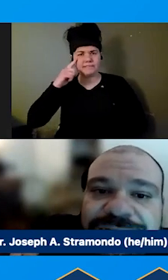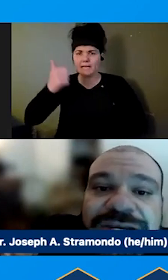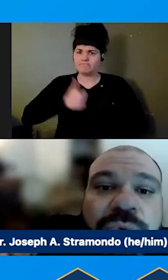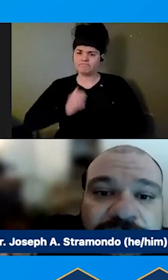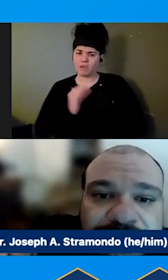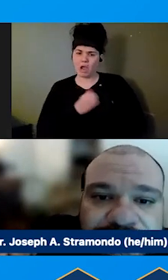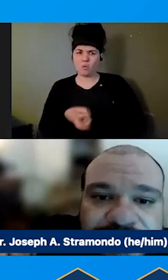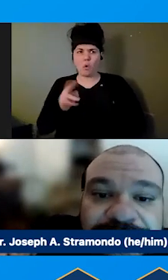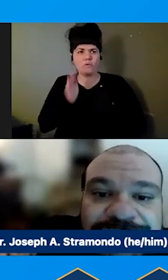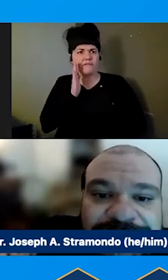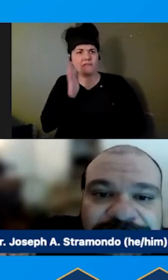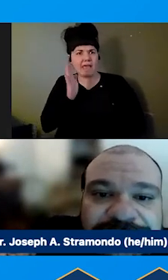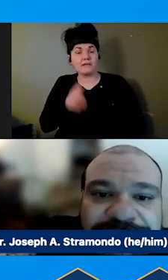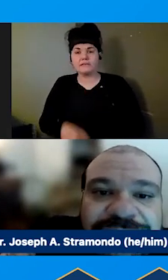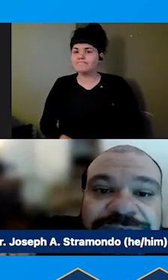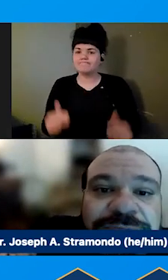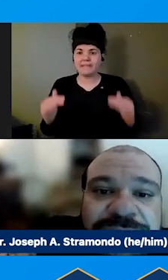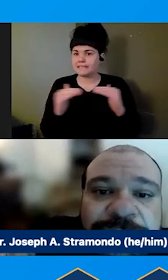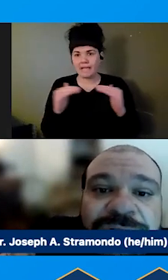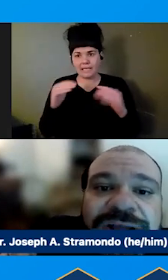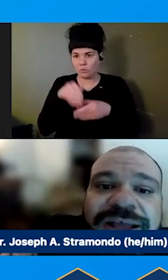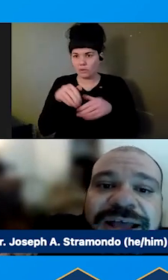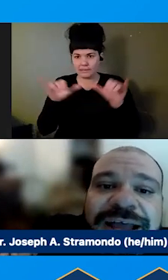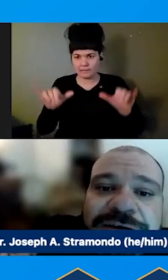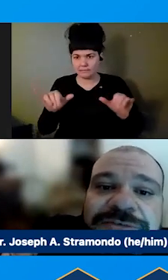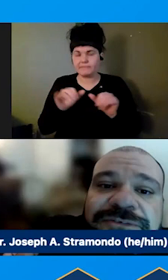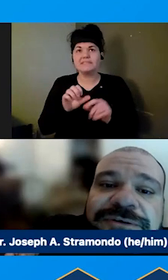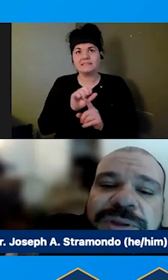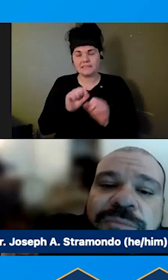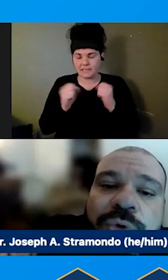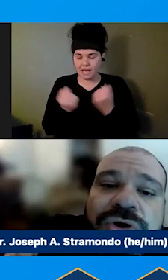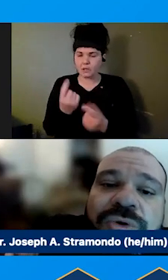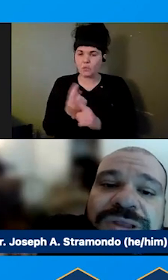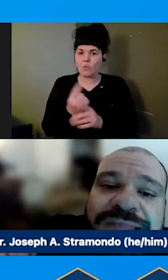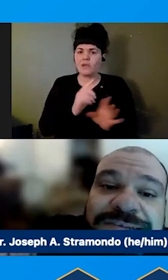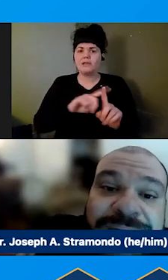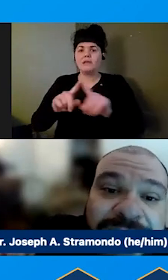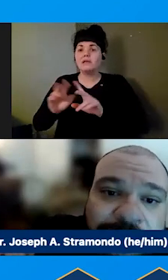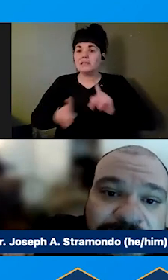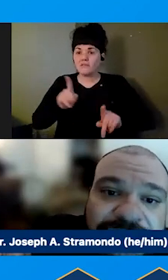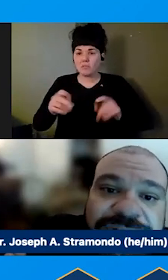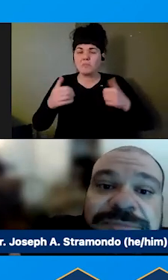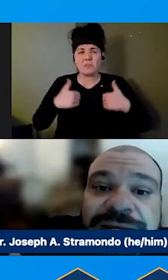fate is not equal in our society. Right. Different people have more or less power